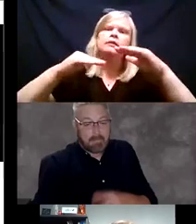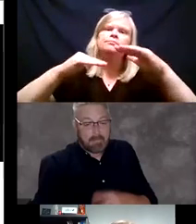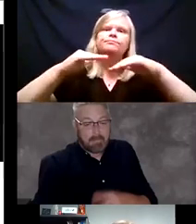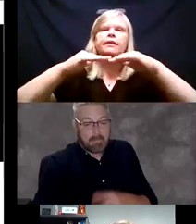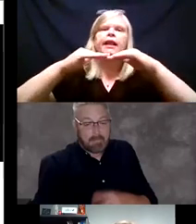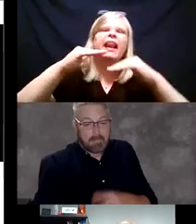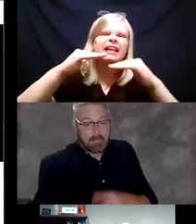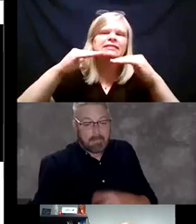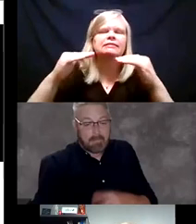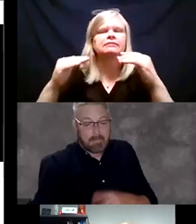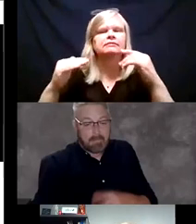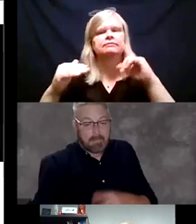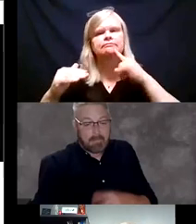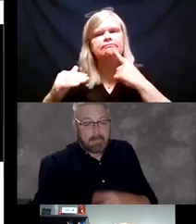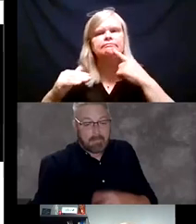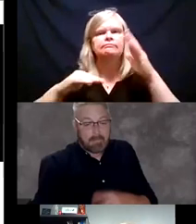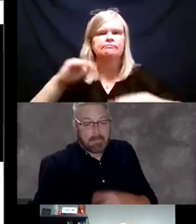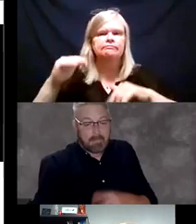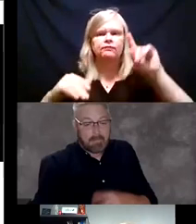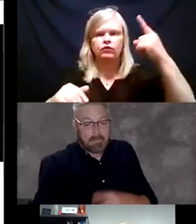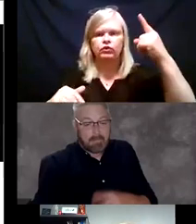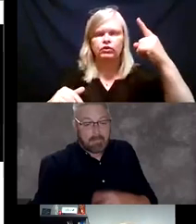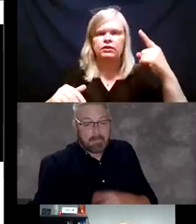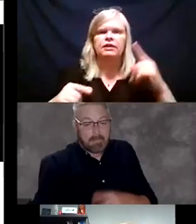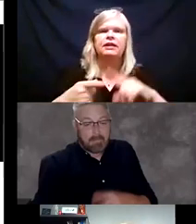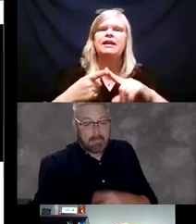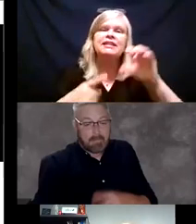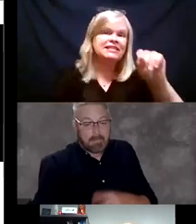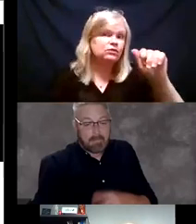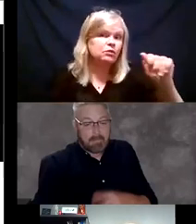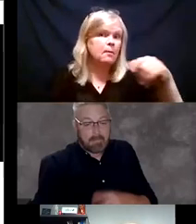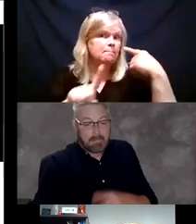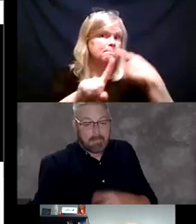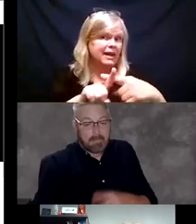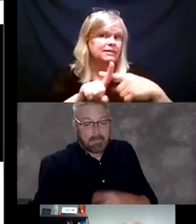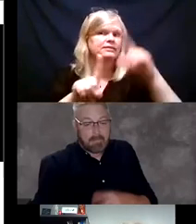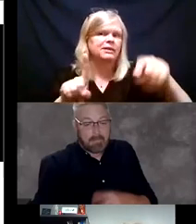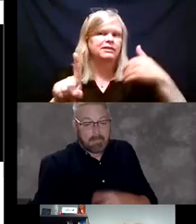IS SEXUAL ABUSE, PLUS ONE OF THE FOLLOWING ITEMS.